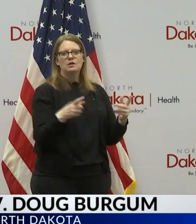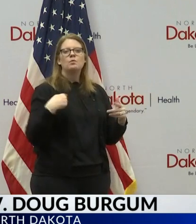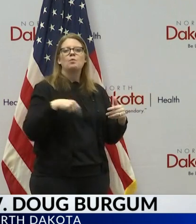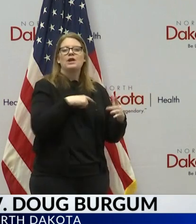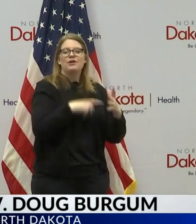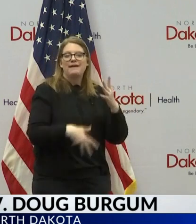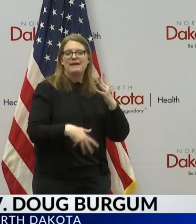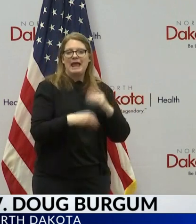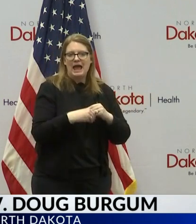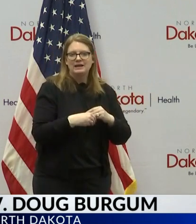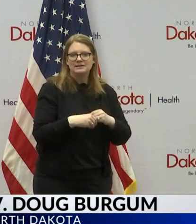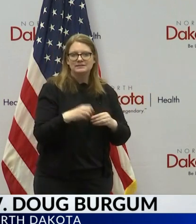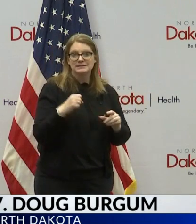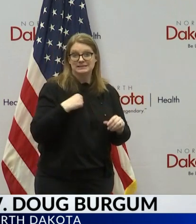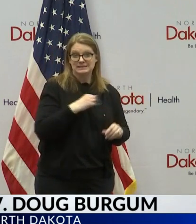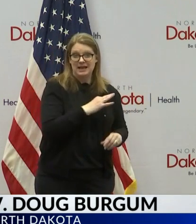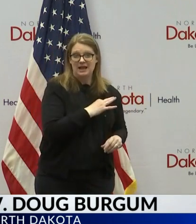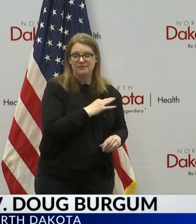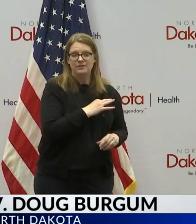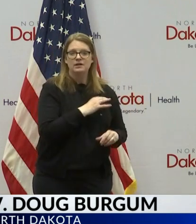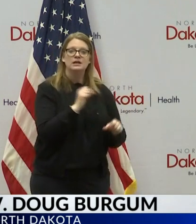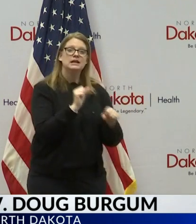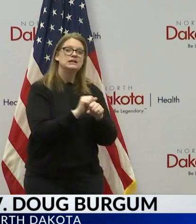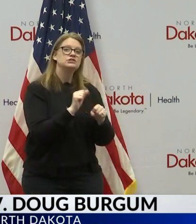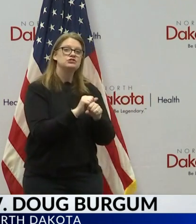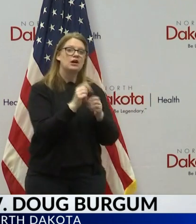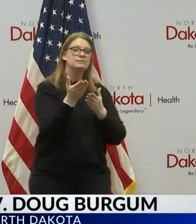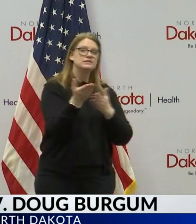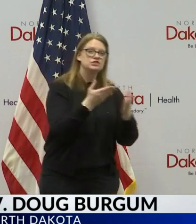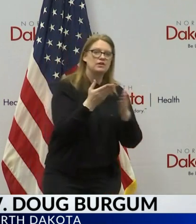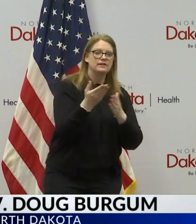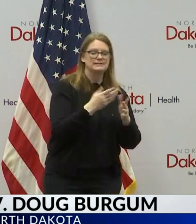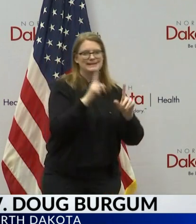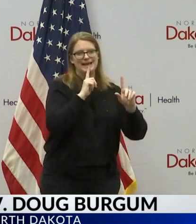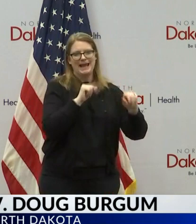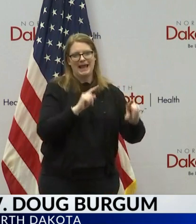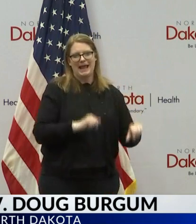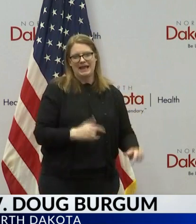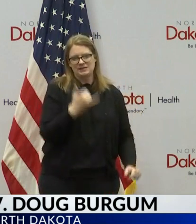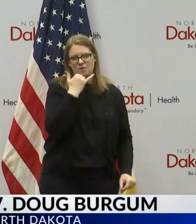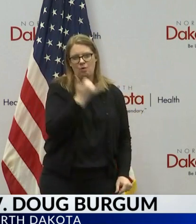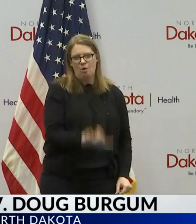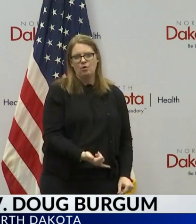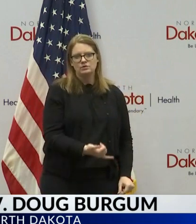WE MADE CHANGES TO THE PHONE SYSTEM TO ADDRESS THE ISSUE. WE ARE ADDING ADDITIONAL STAFF